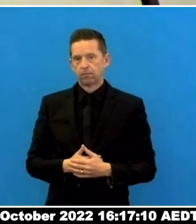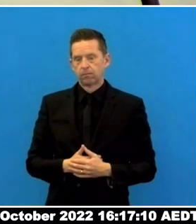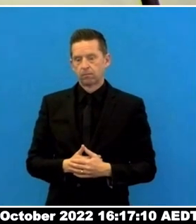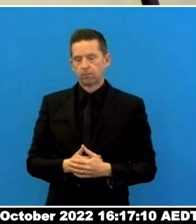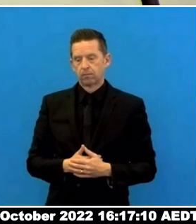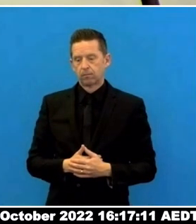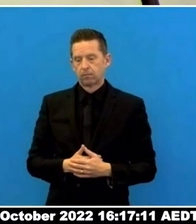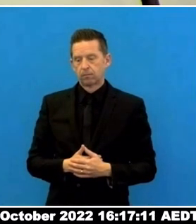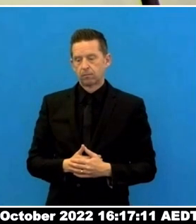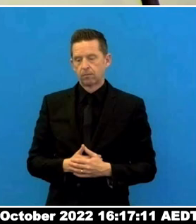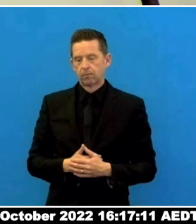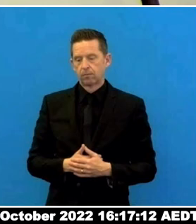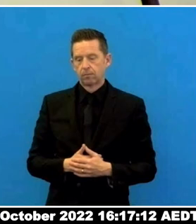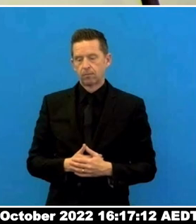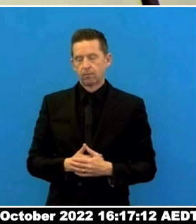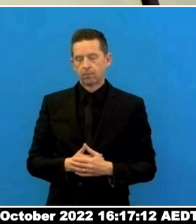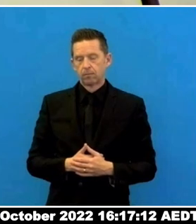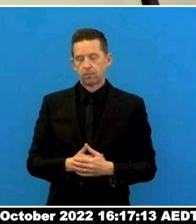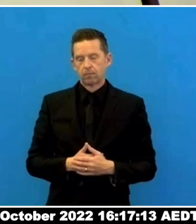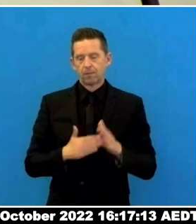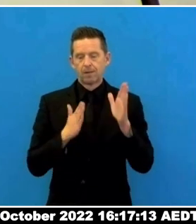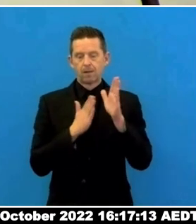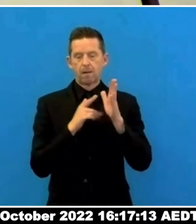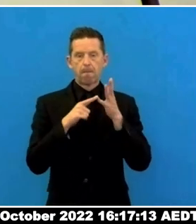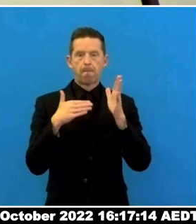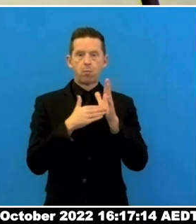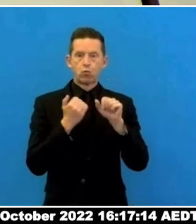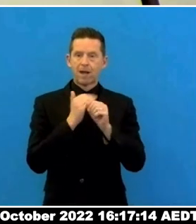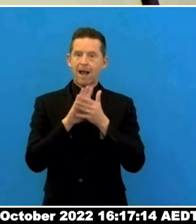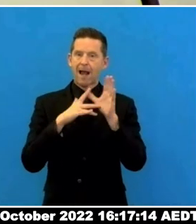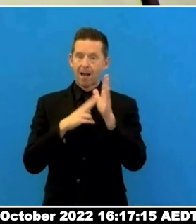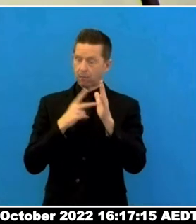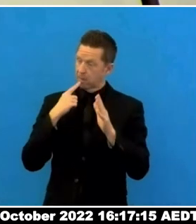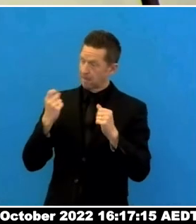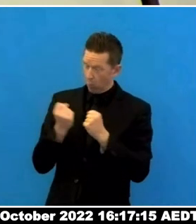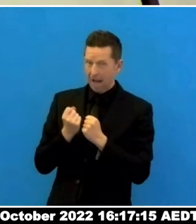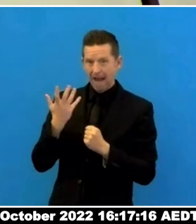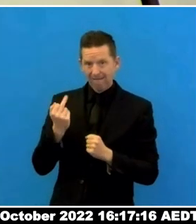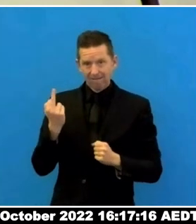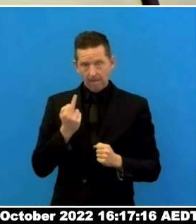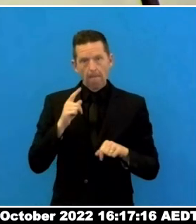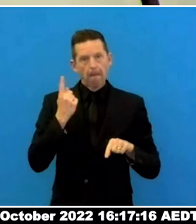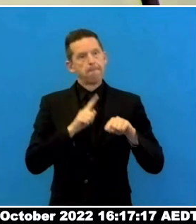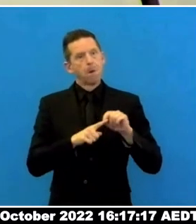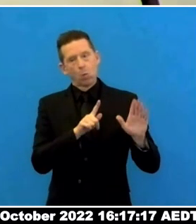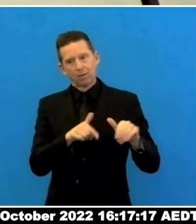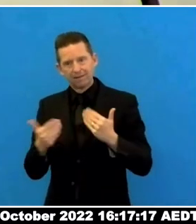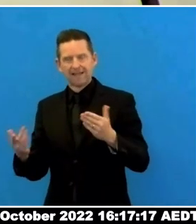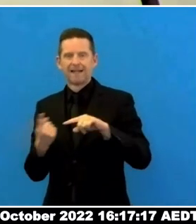The support is available, but as I mentioned, the support is available in to English, but not in first language.